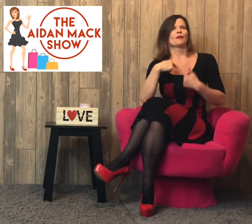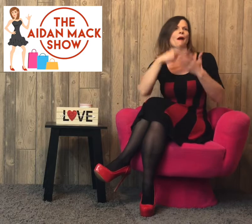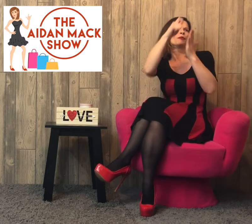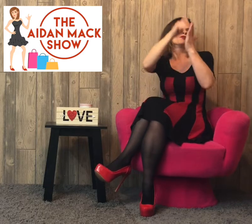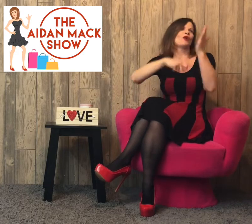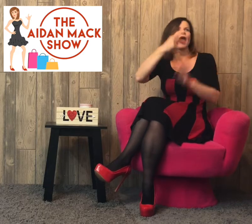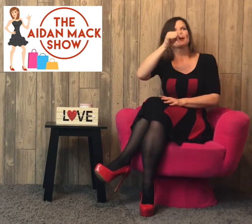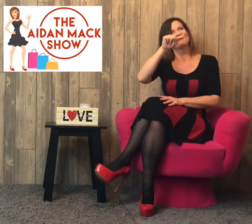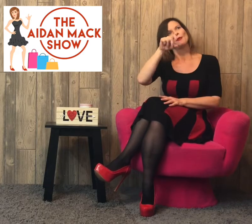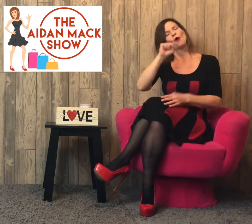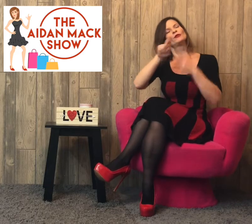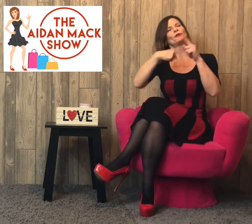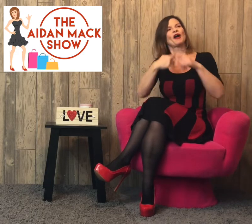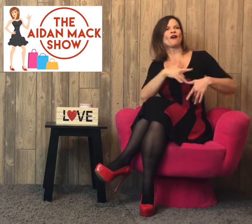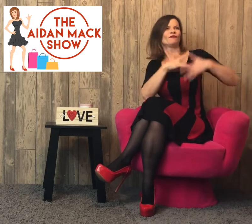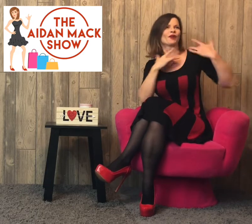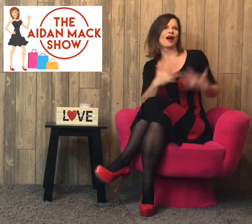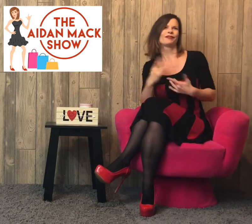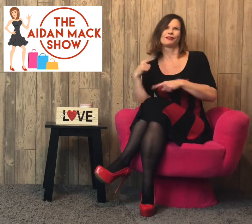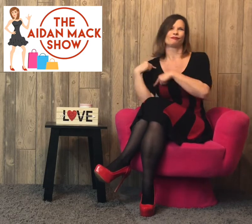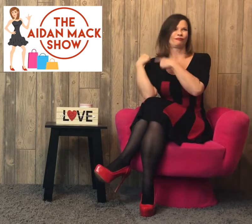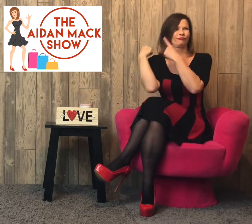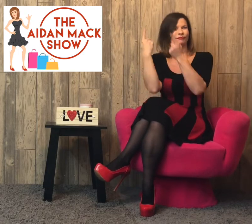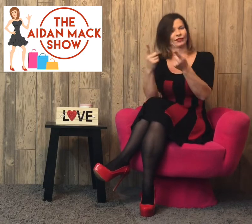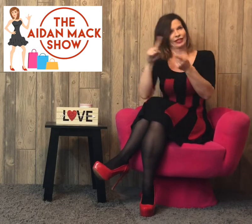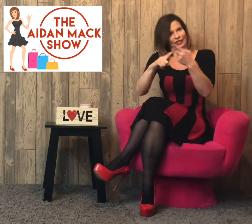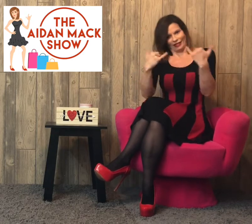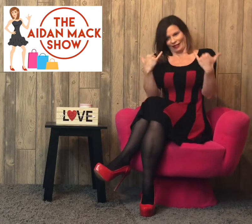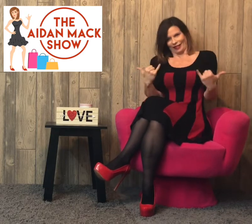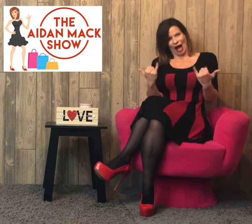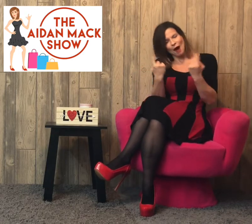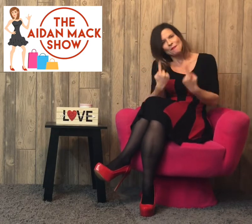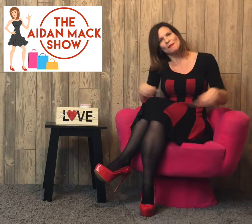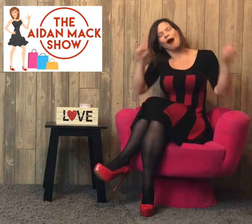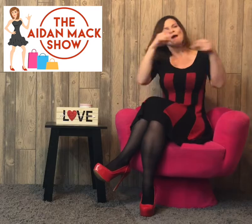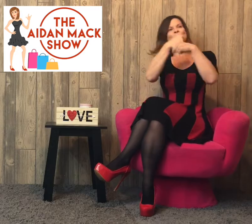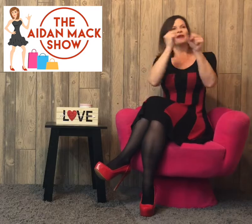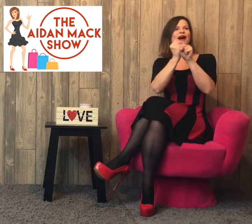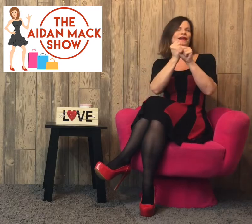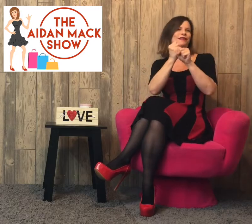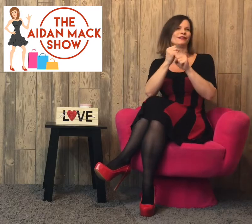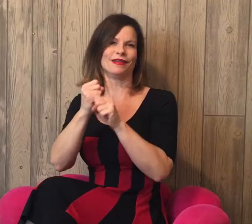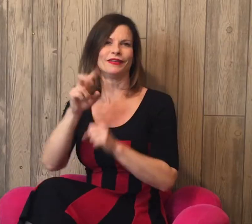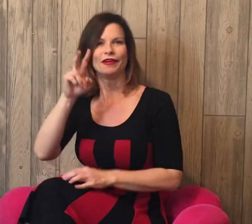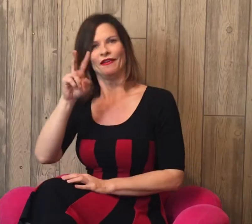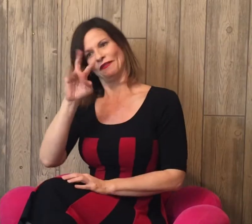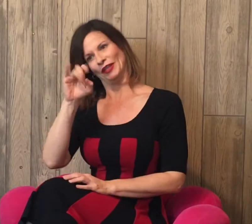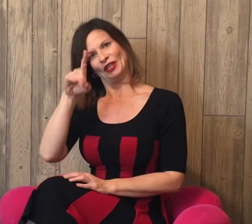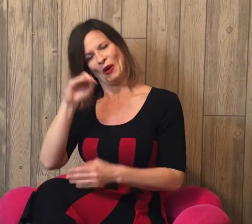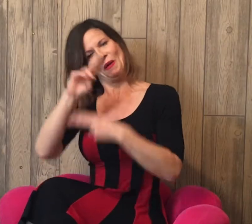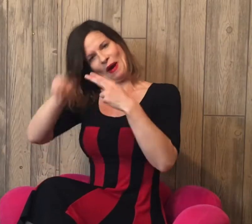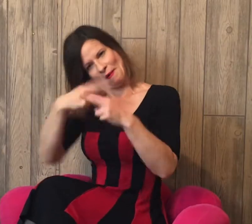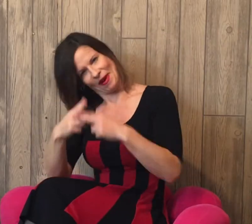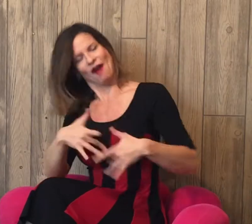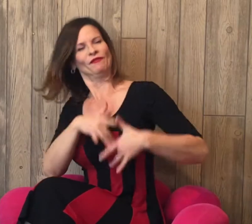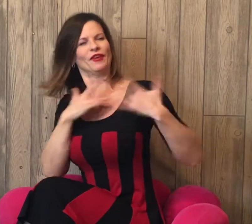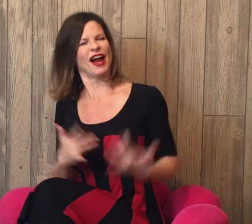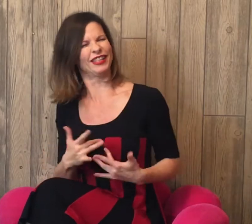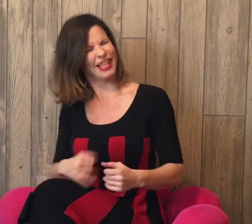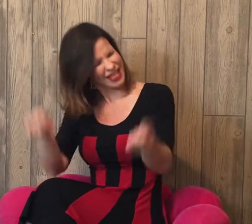I've written several posts about Valentine's Day over the years until now where I'm finally shooting an episode on Valentine's Day